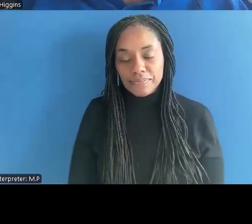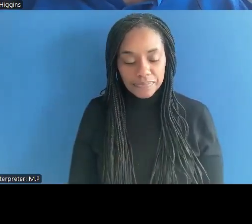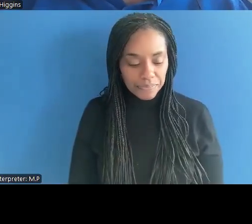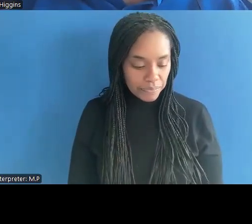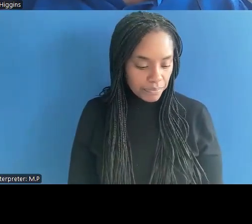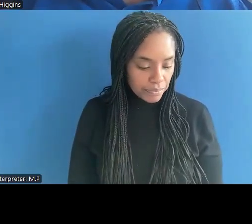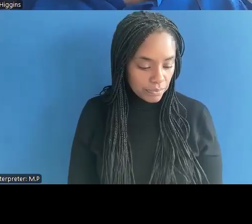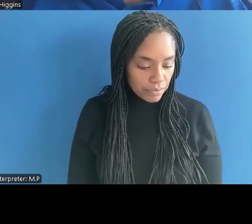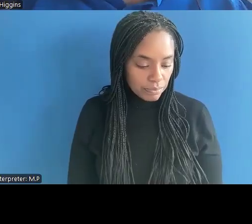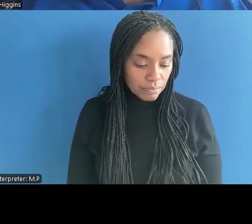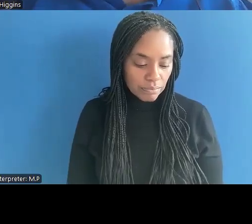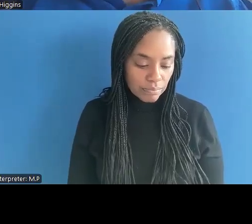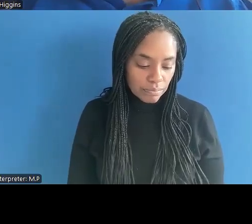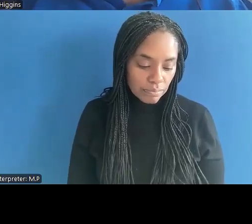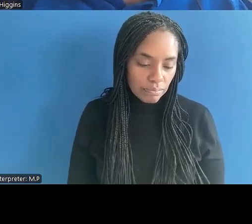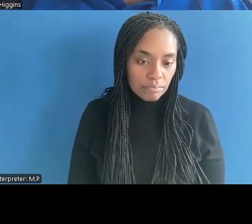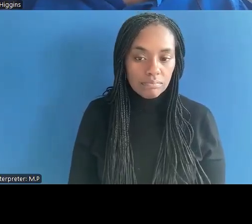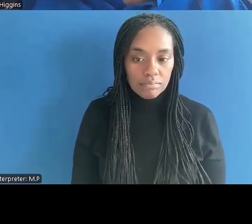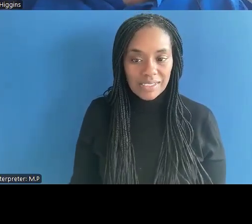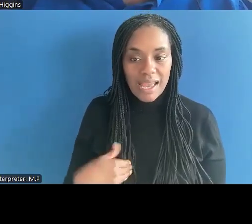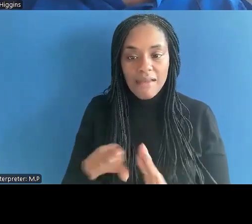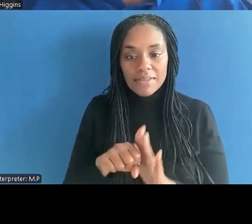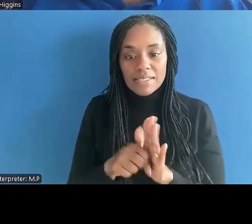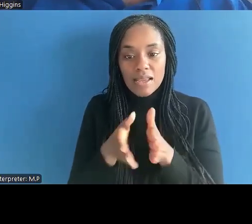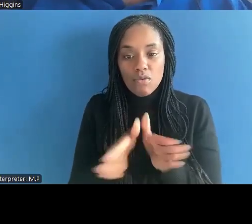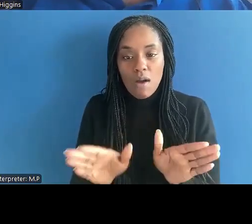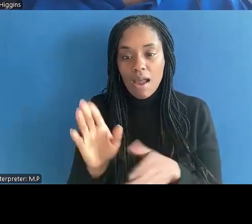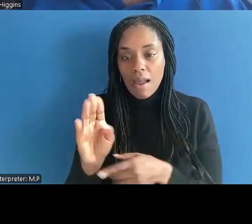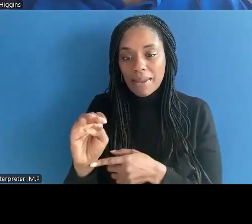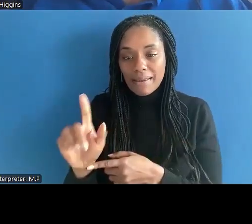And then there's also statewide Medi-Cal Managed Care enrollment.